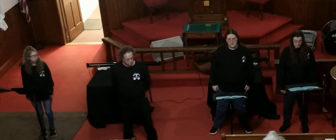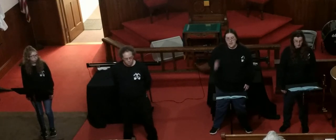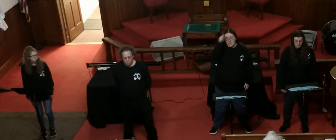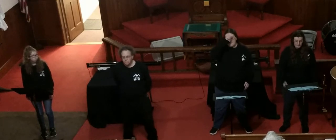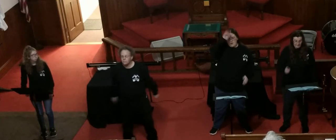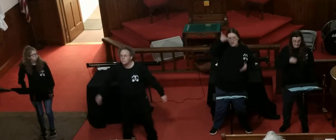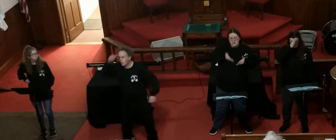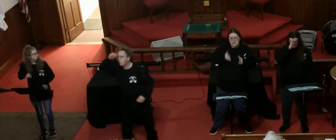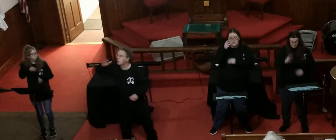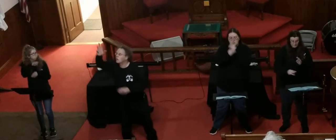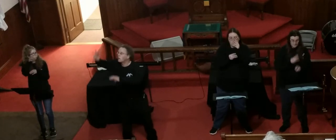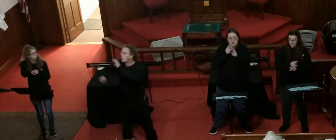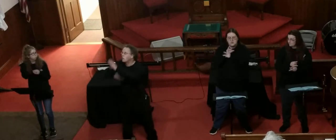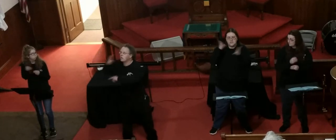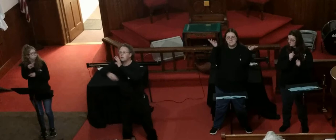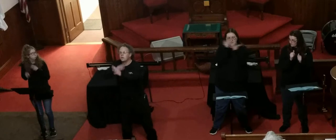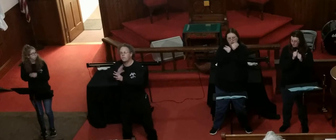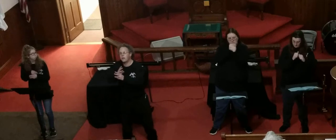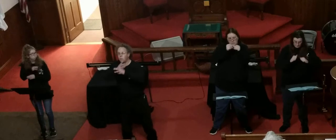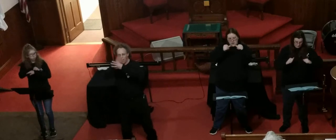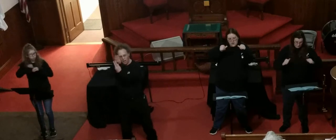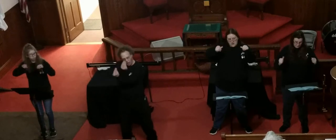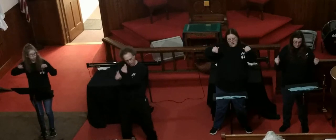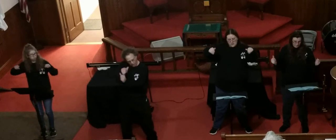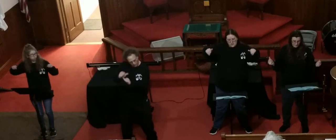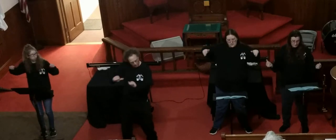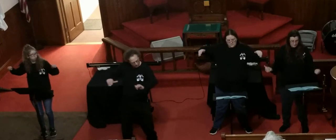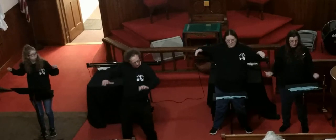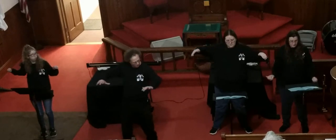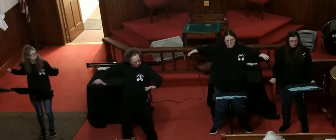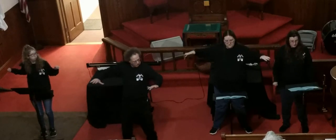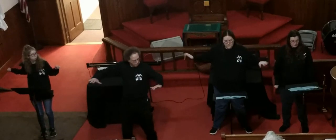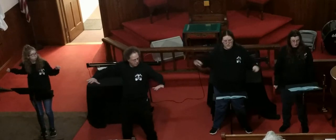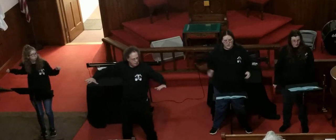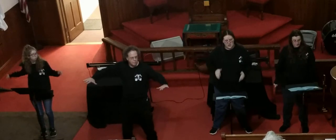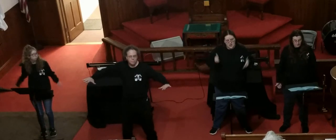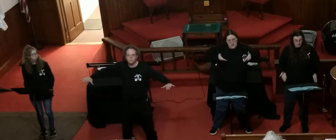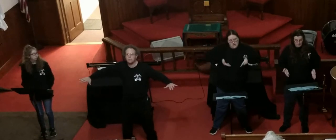Father, let the world just fade away